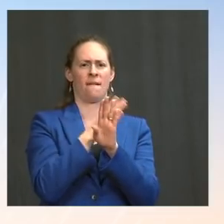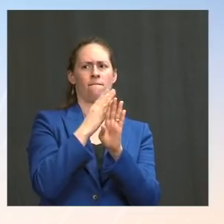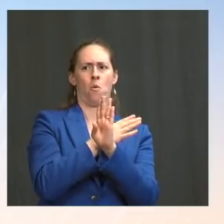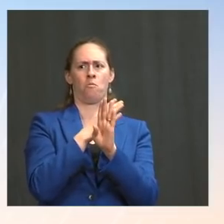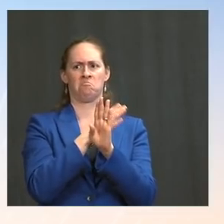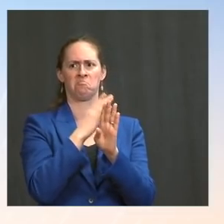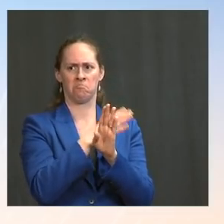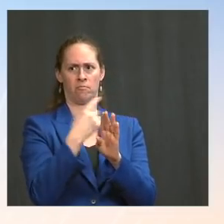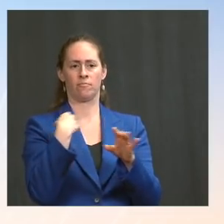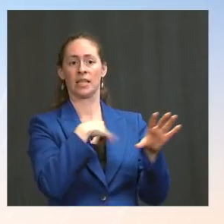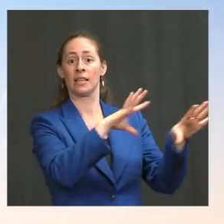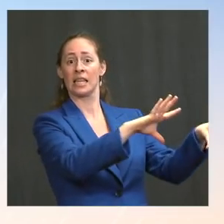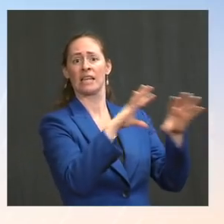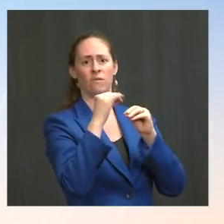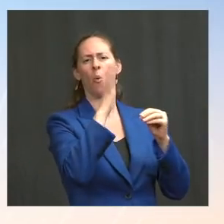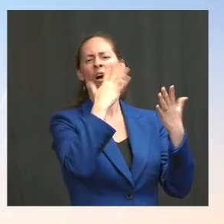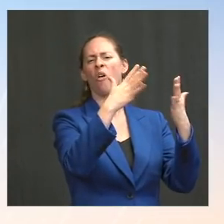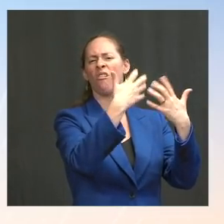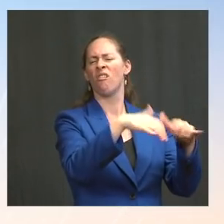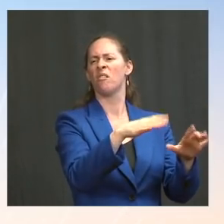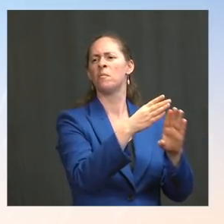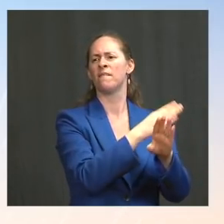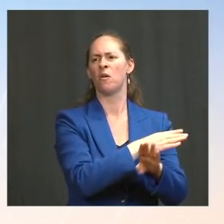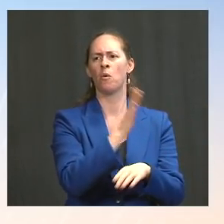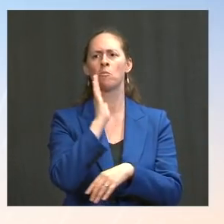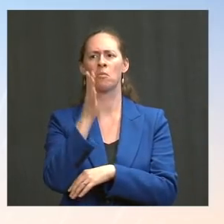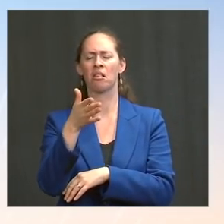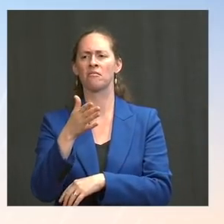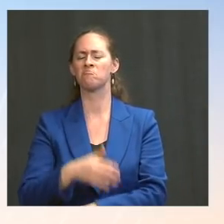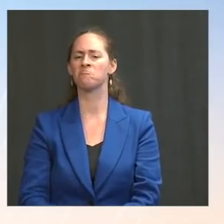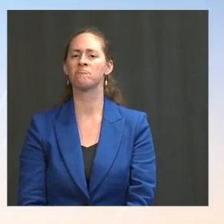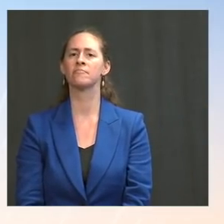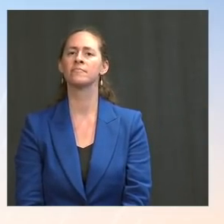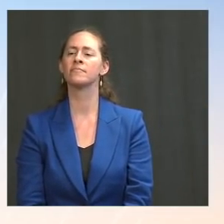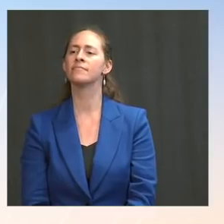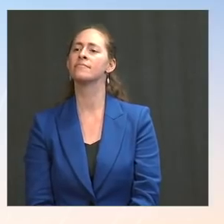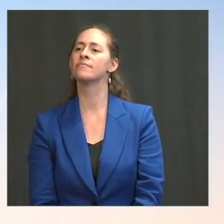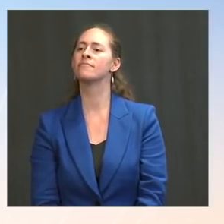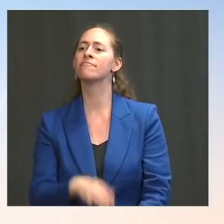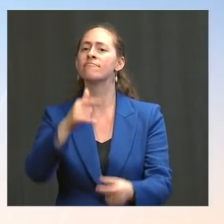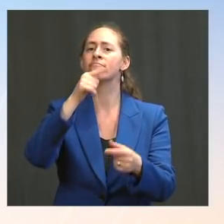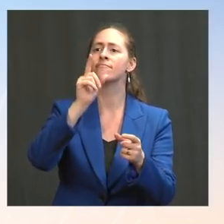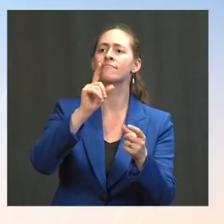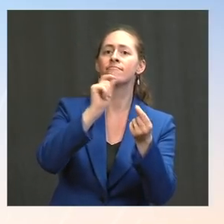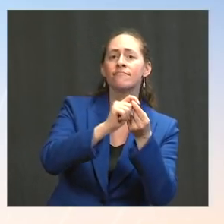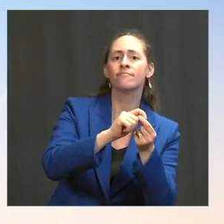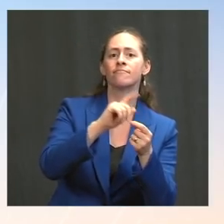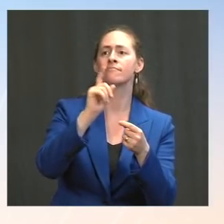in order to complete their visa application process from there. In terms of locations or numbers, I'm just not going to be able to get into those specifics